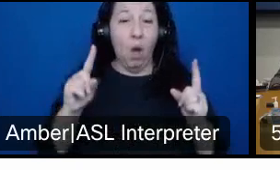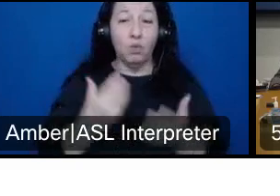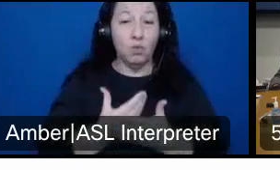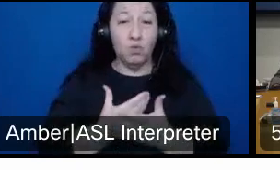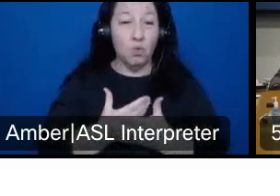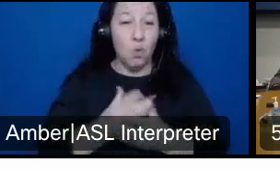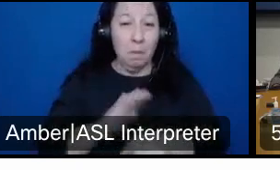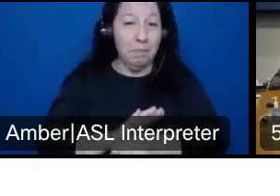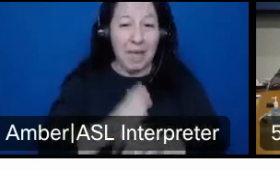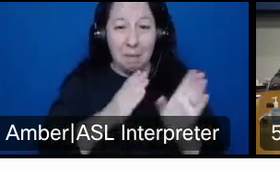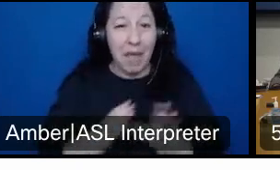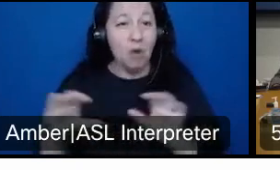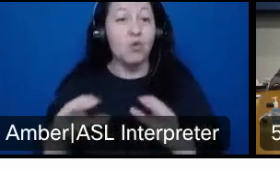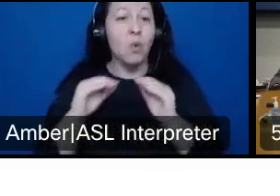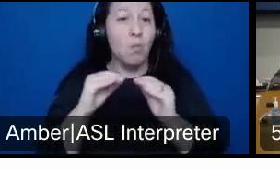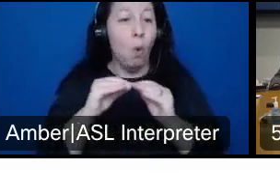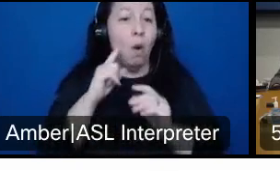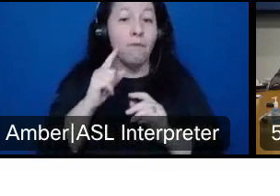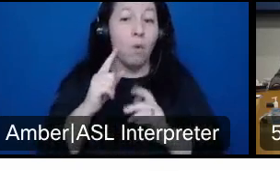Unsheltered people with serious mental illness.